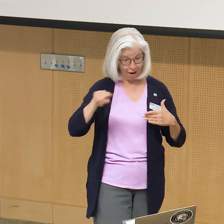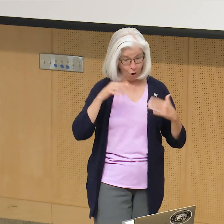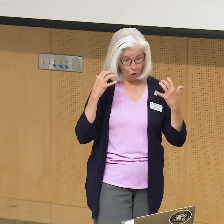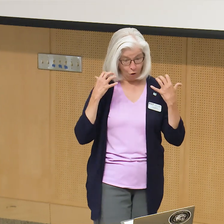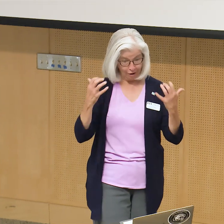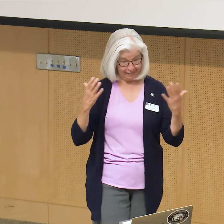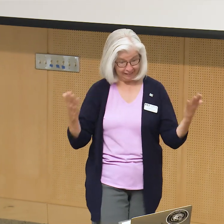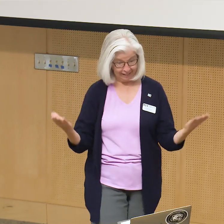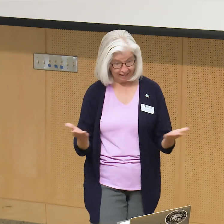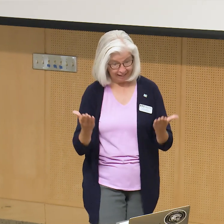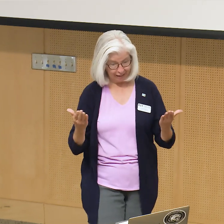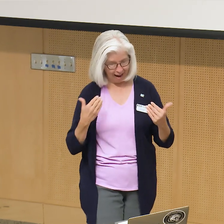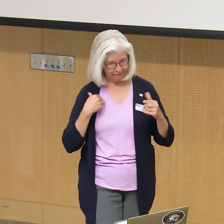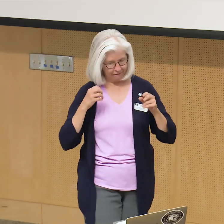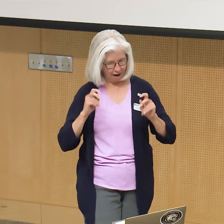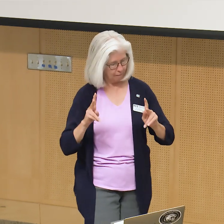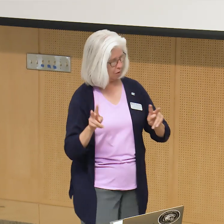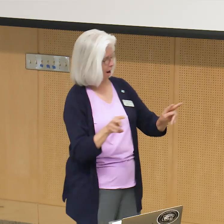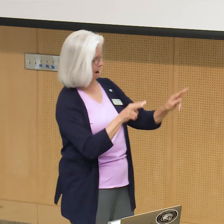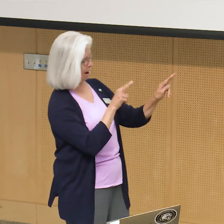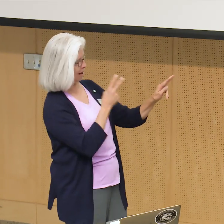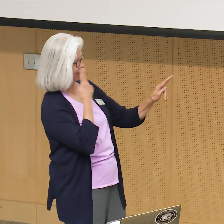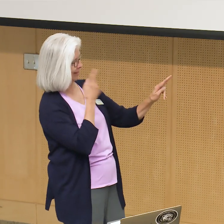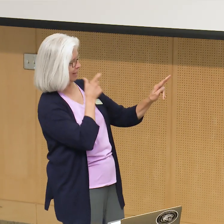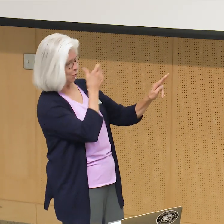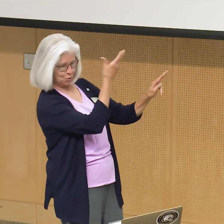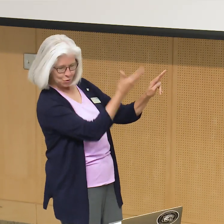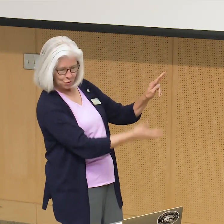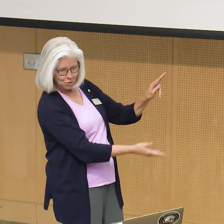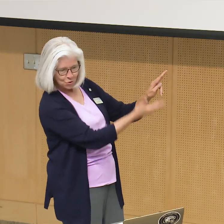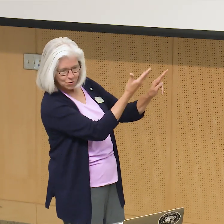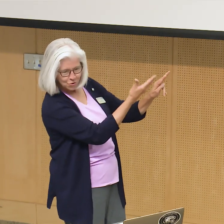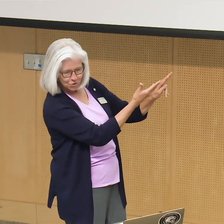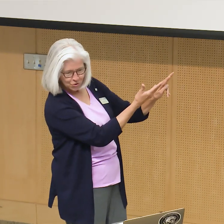She says, "So glad the audience had the opportunity "to see who you are